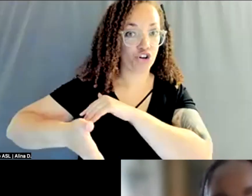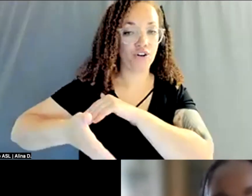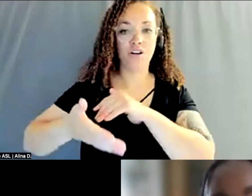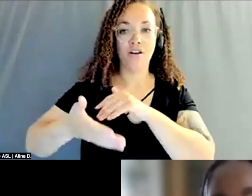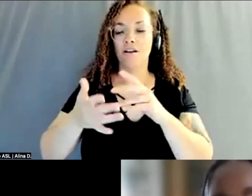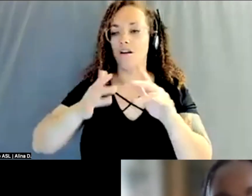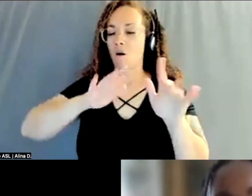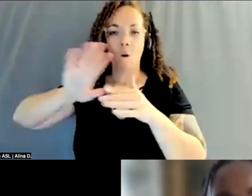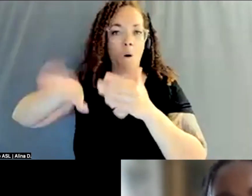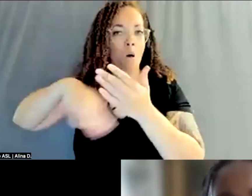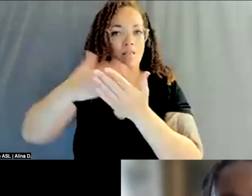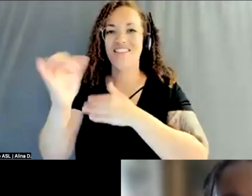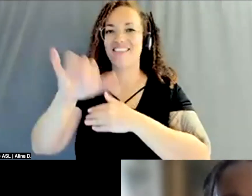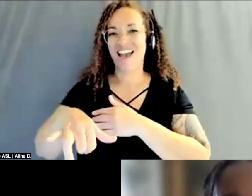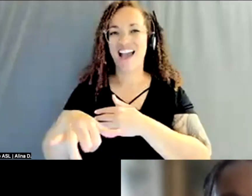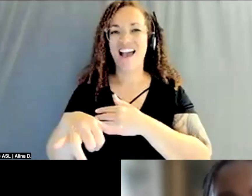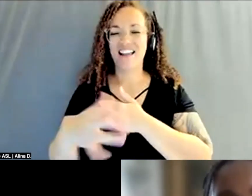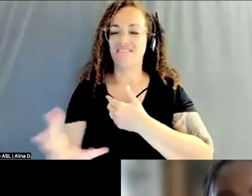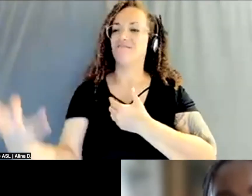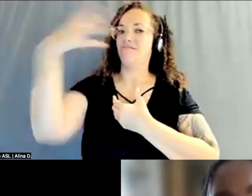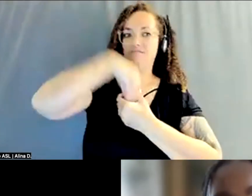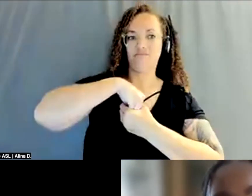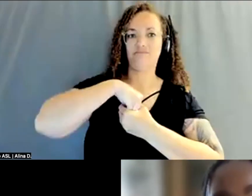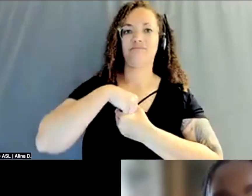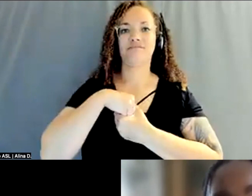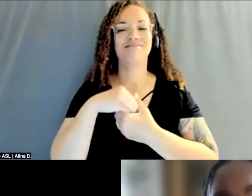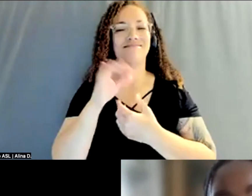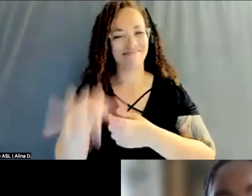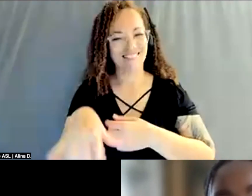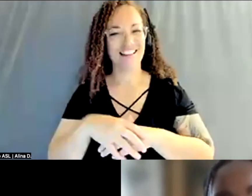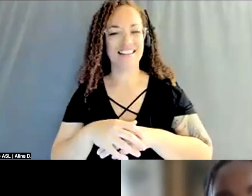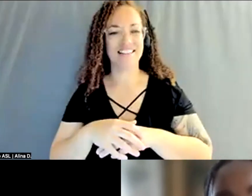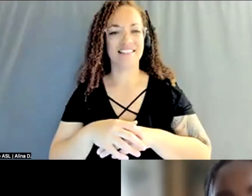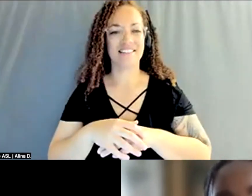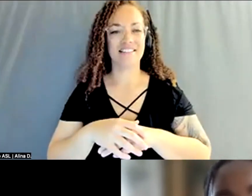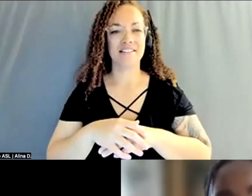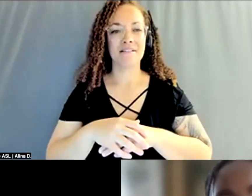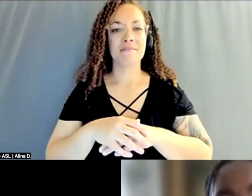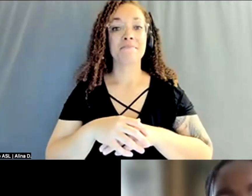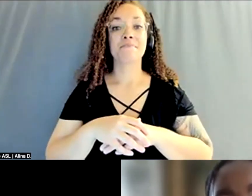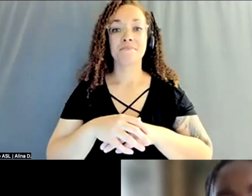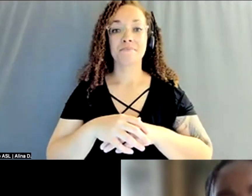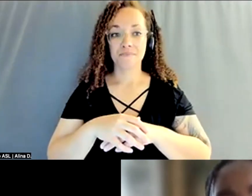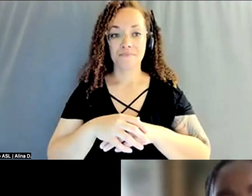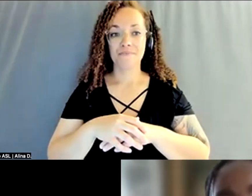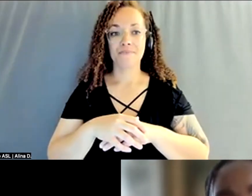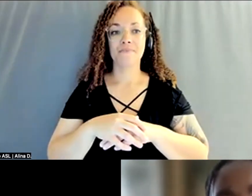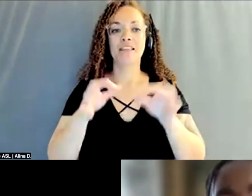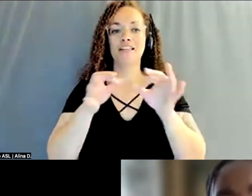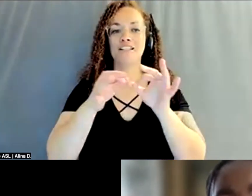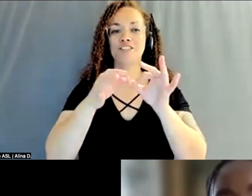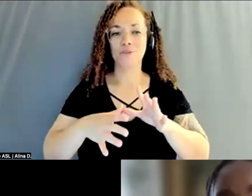In terms of the actual creation so like, obviously I was doing a lot of reading and thinking but